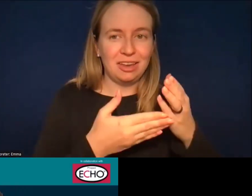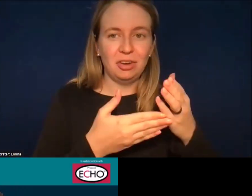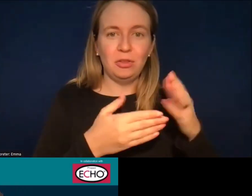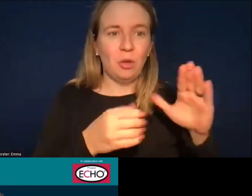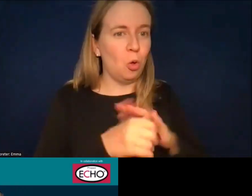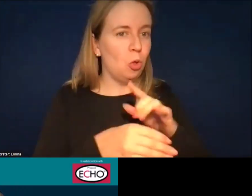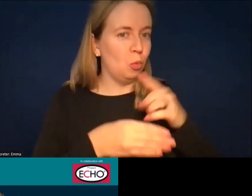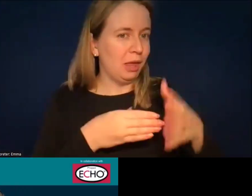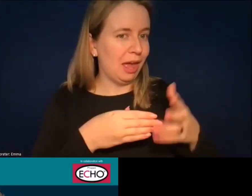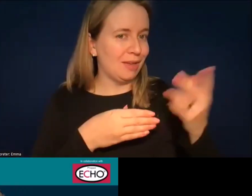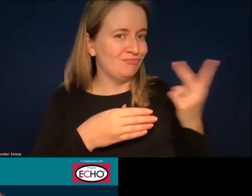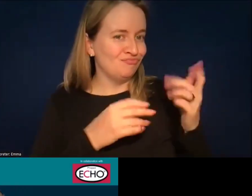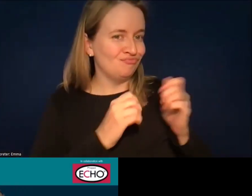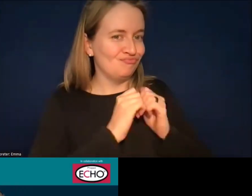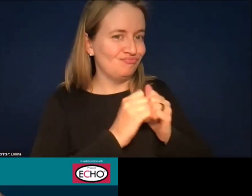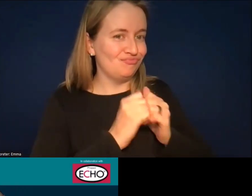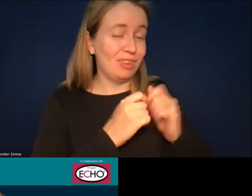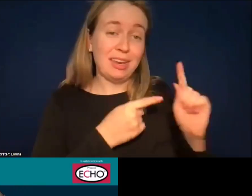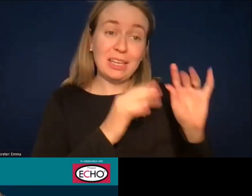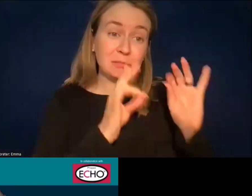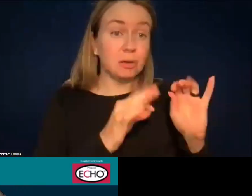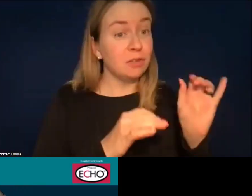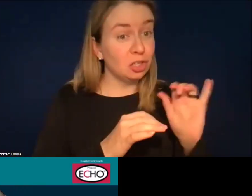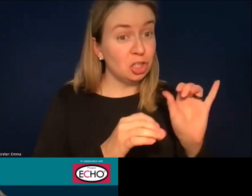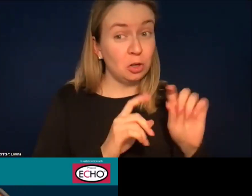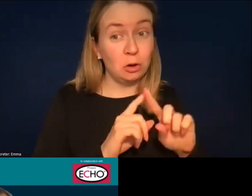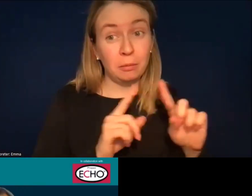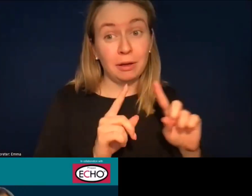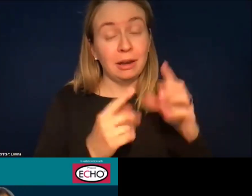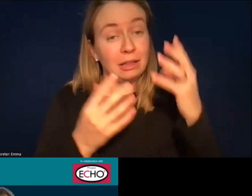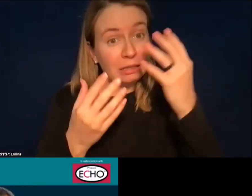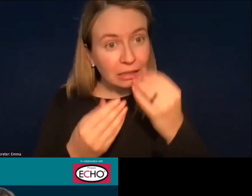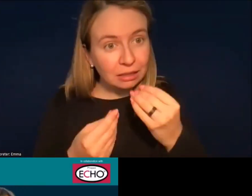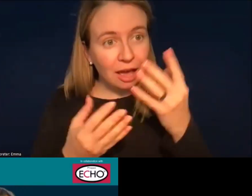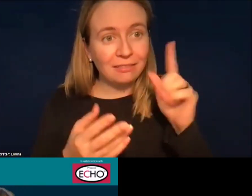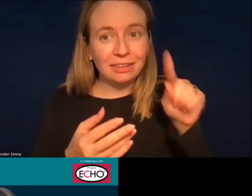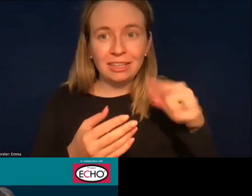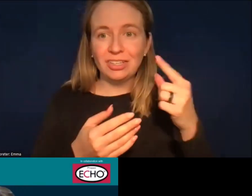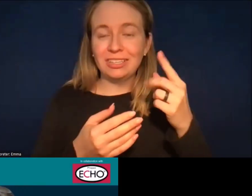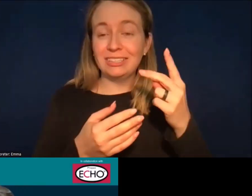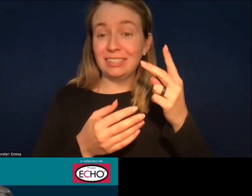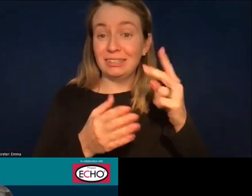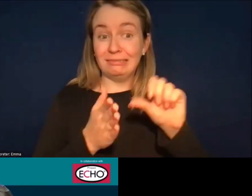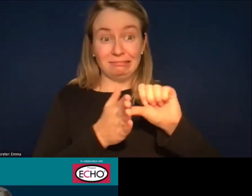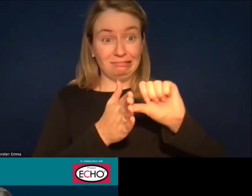and he's perfect too, but it's lovely to just reiterate just